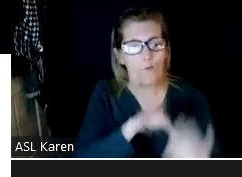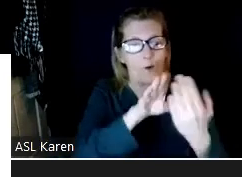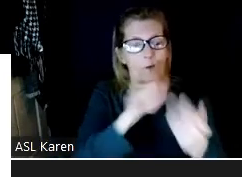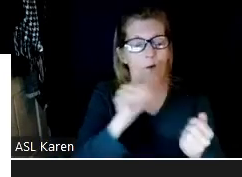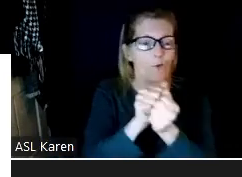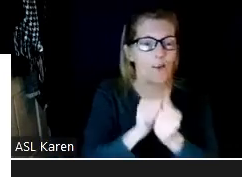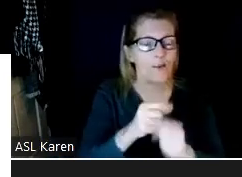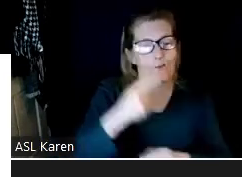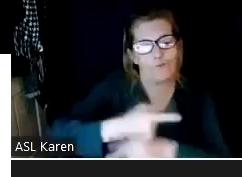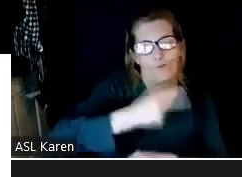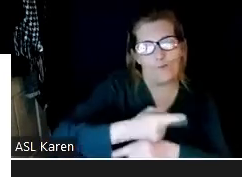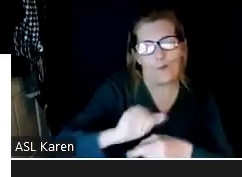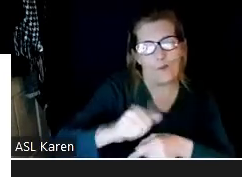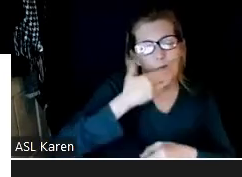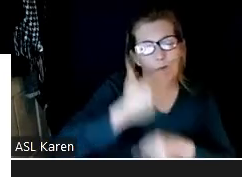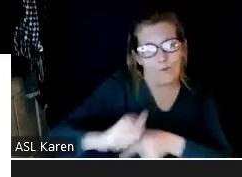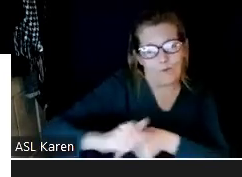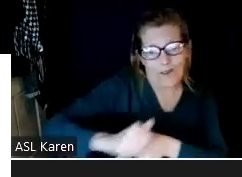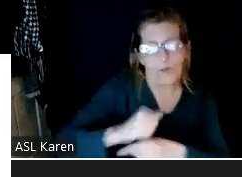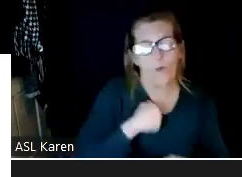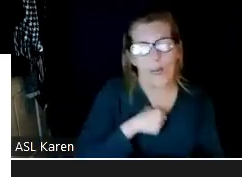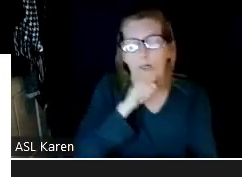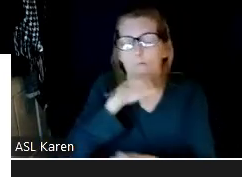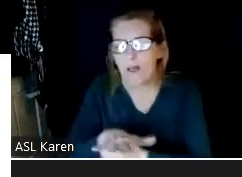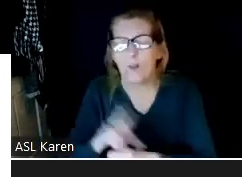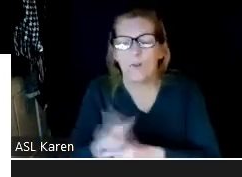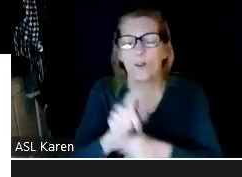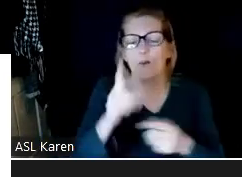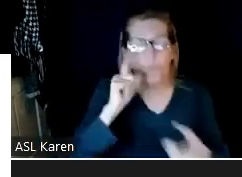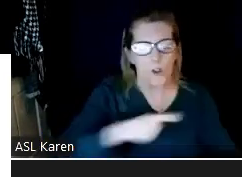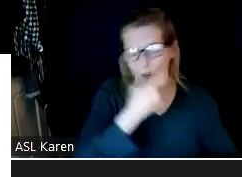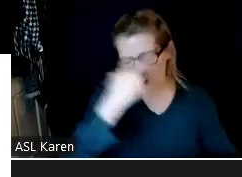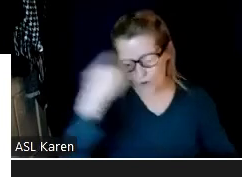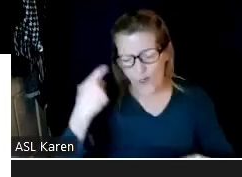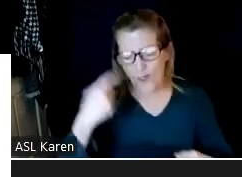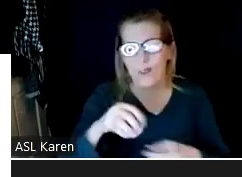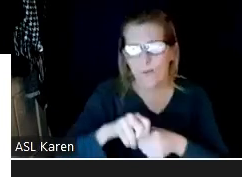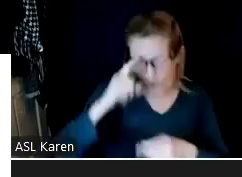trauma informed practices, but we are committed to using trauma informed approaches when we engage with the public.